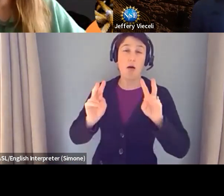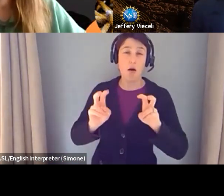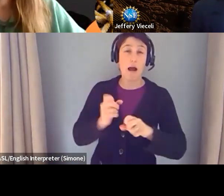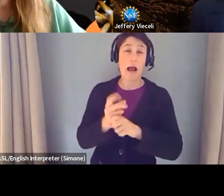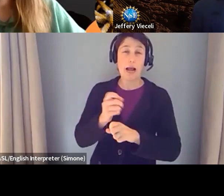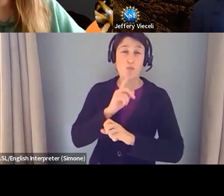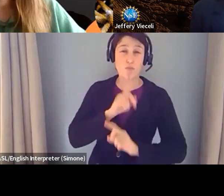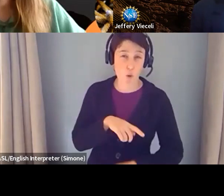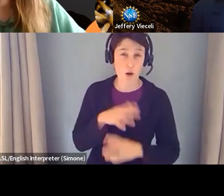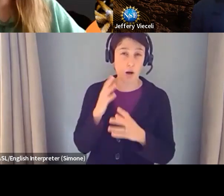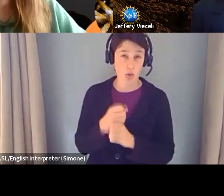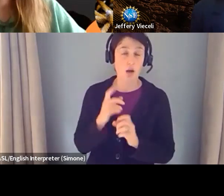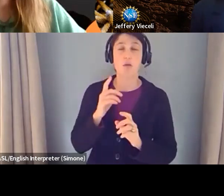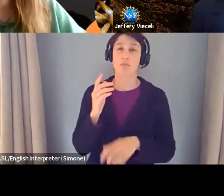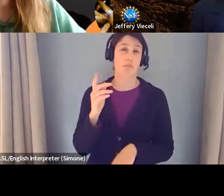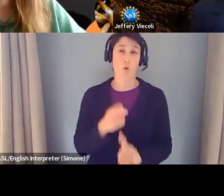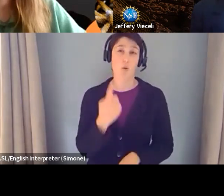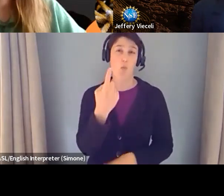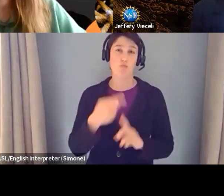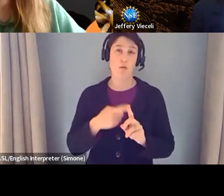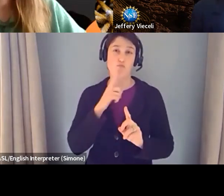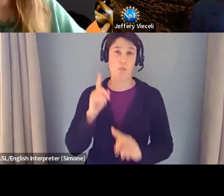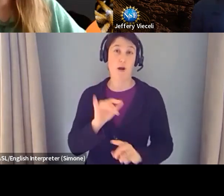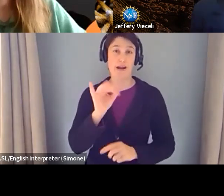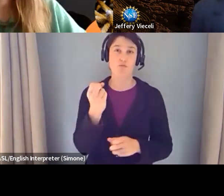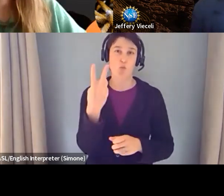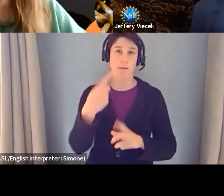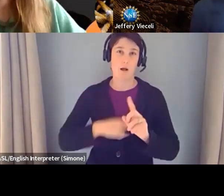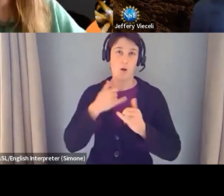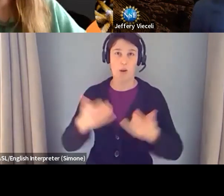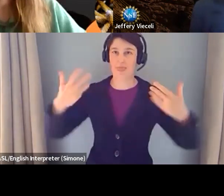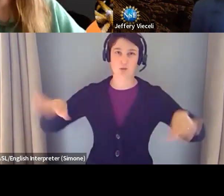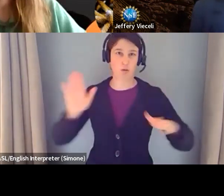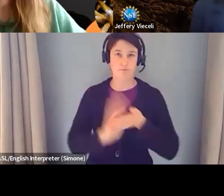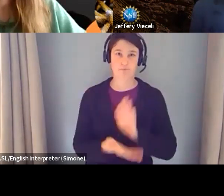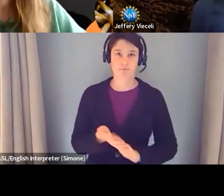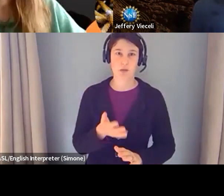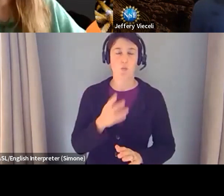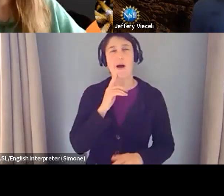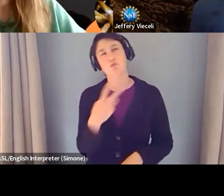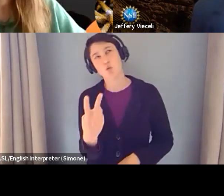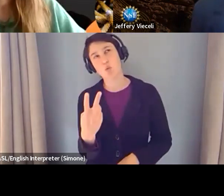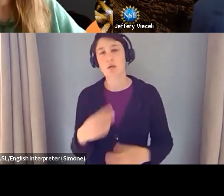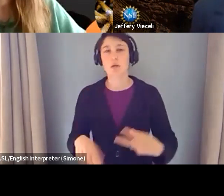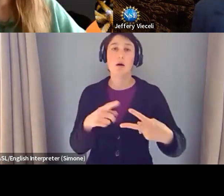you would only have one report if it's a 12-month award; well, two. You'd have the final project report and the public --